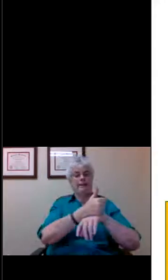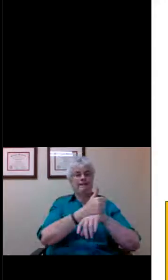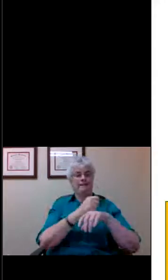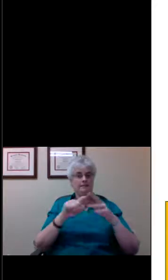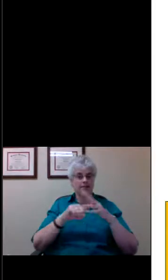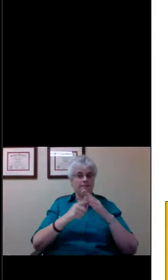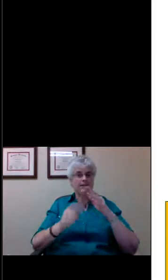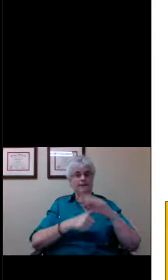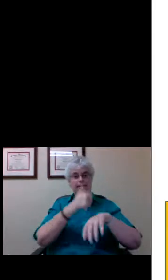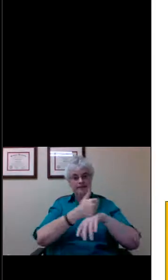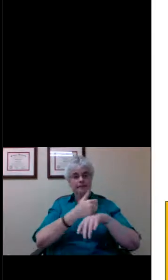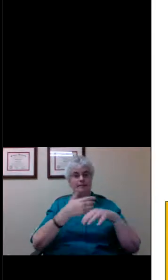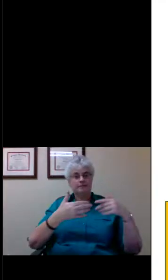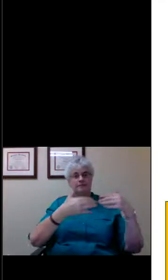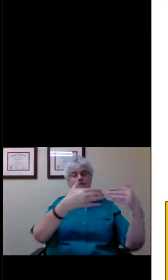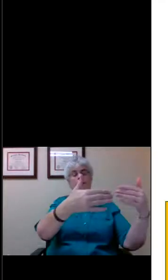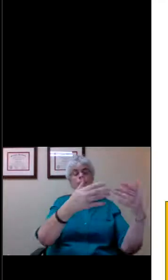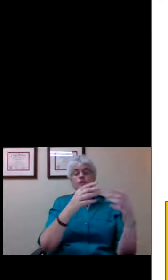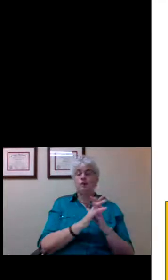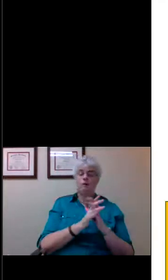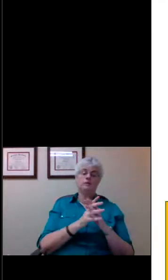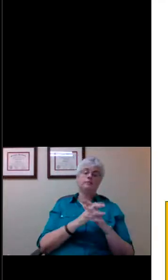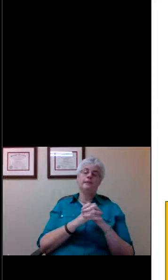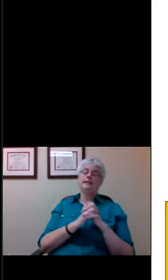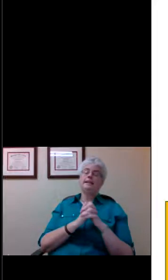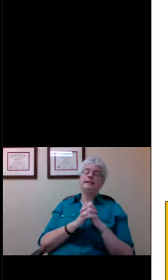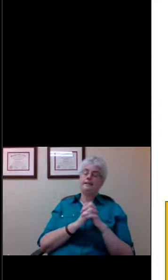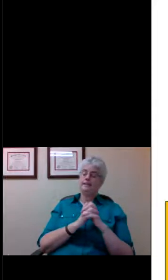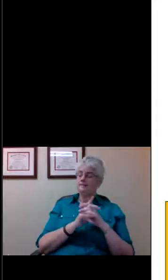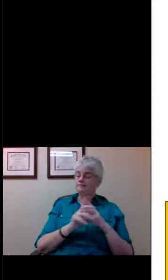train the rest of the staff and start to implement changes.